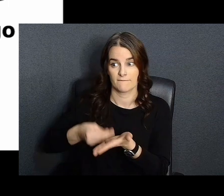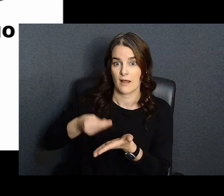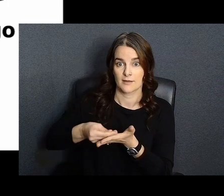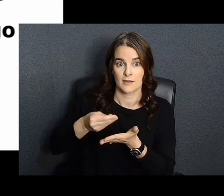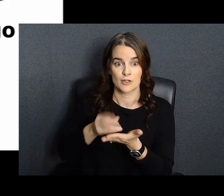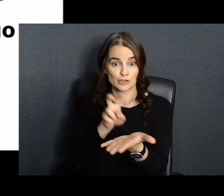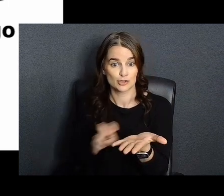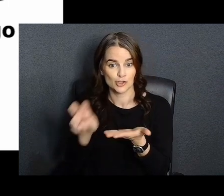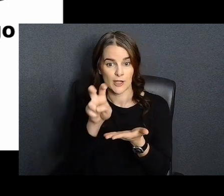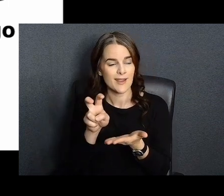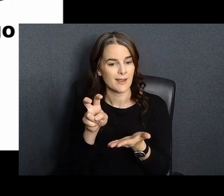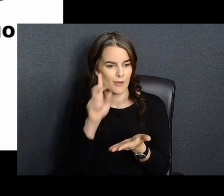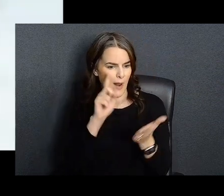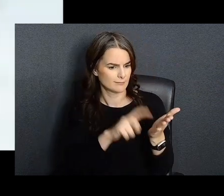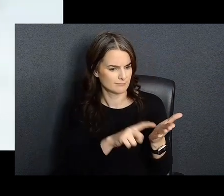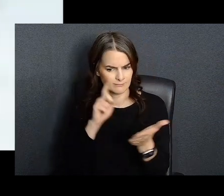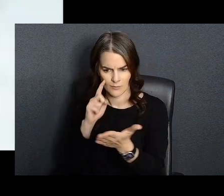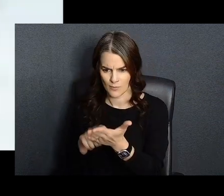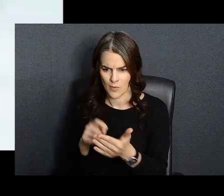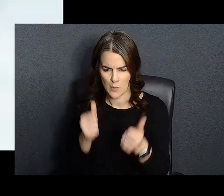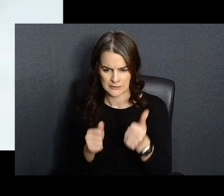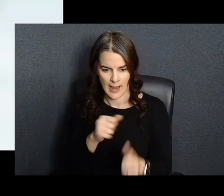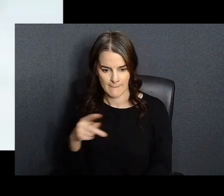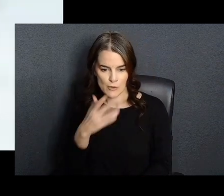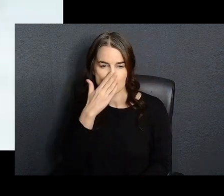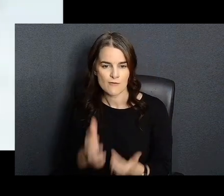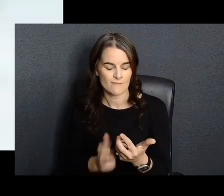app is a good fit for you. And so now for the fun part.